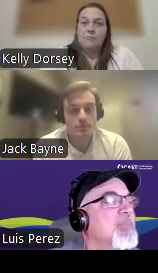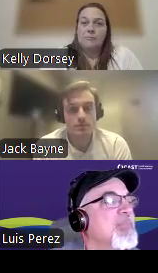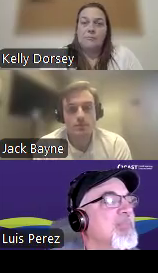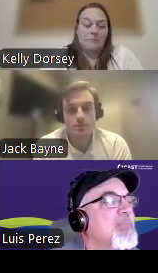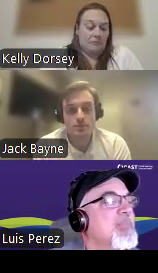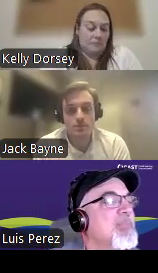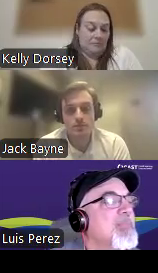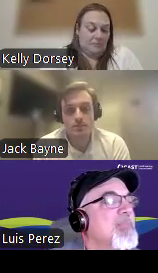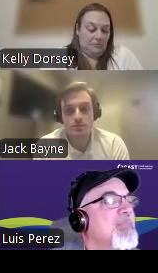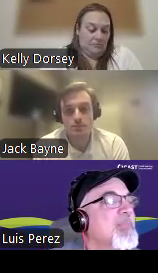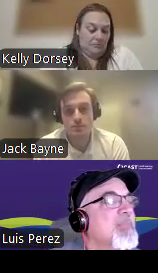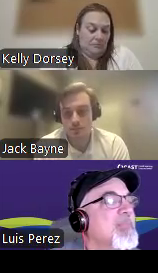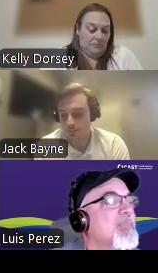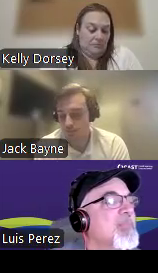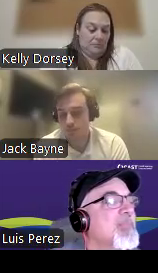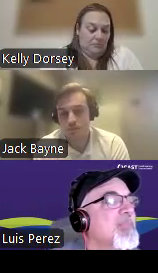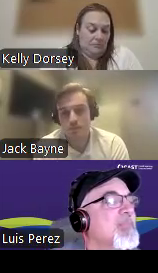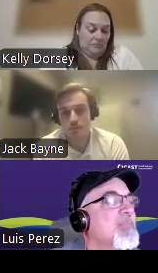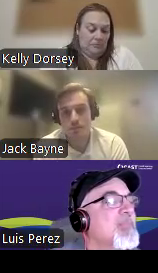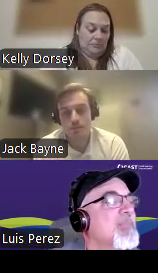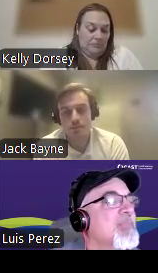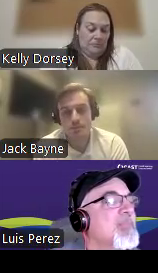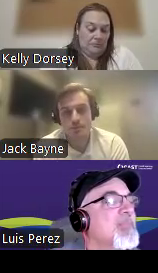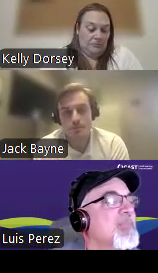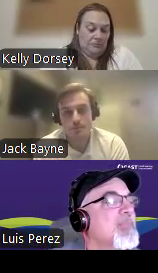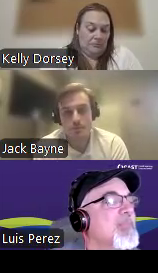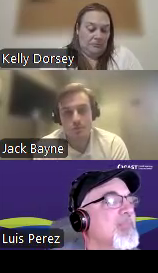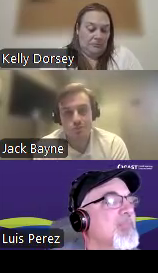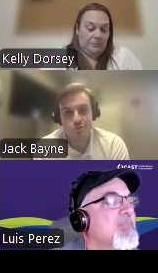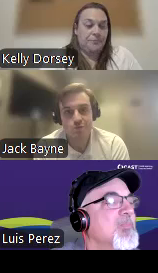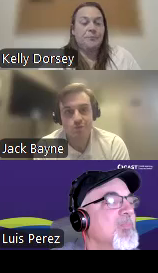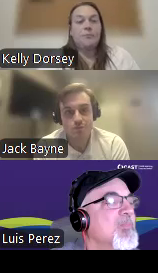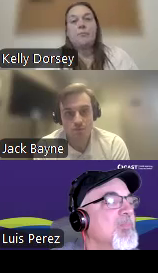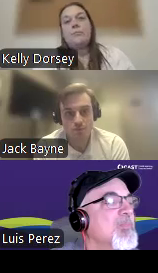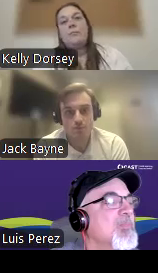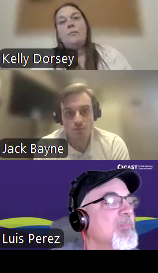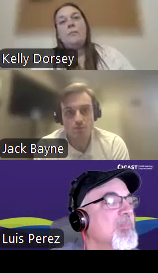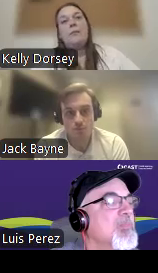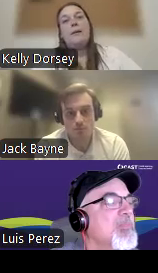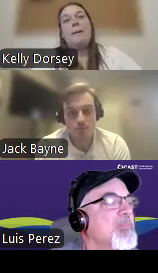we have heard. "How do you address issues around privacy and online safety when you're providing